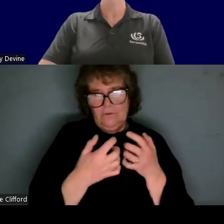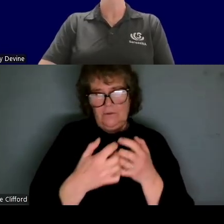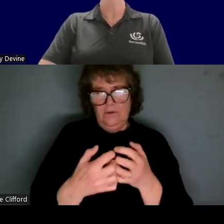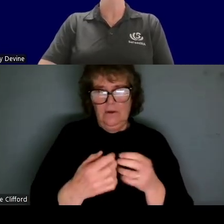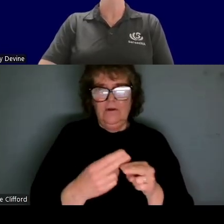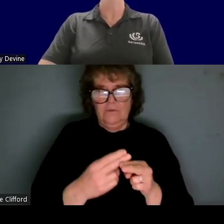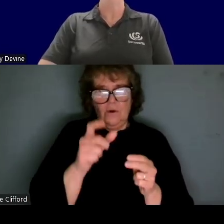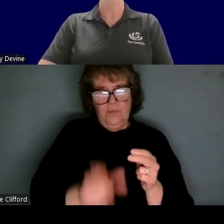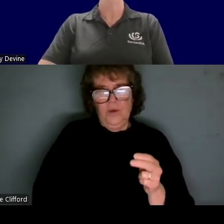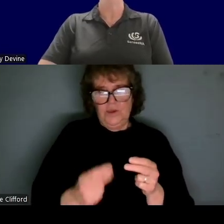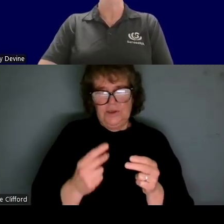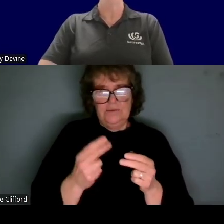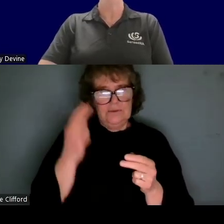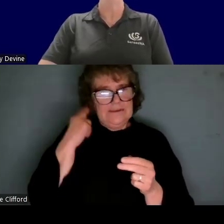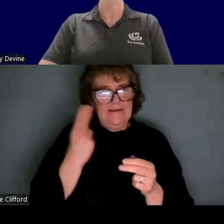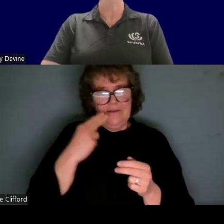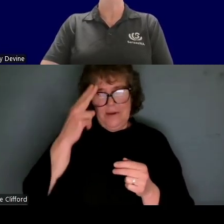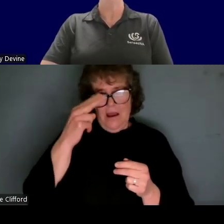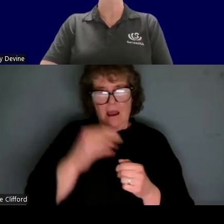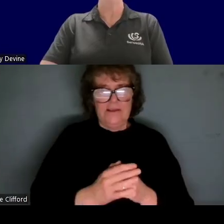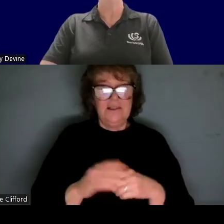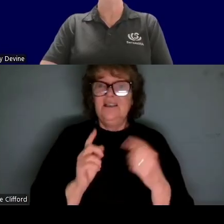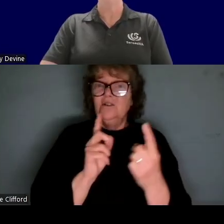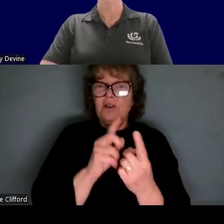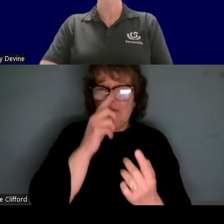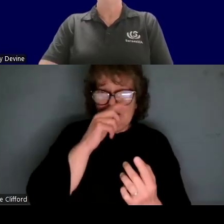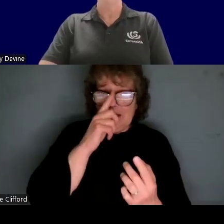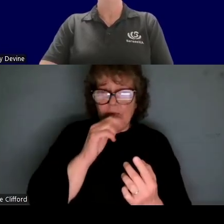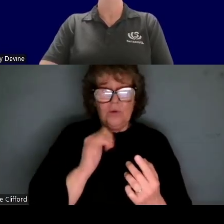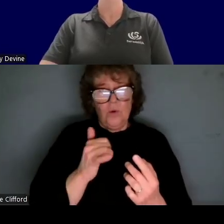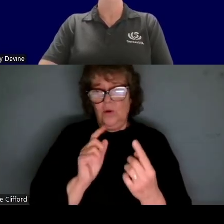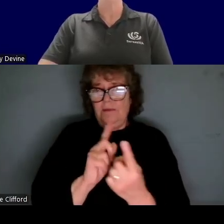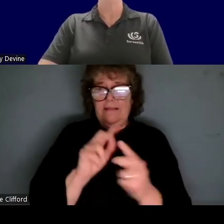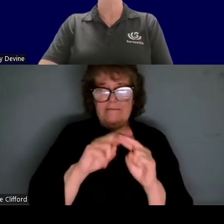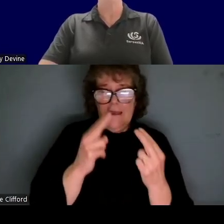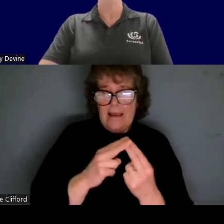When we meet people and their families or support system, it is not uncommon to find